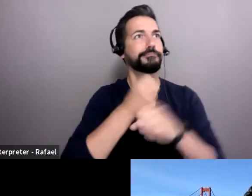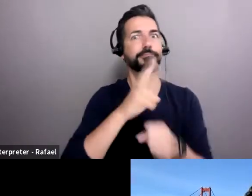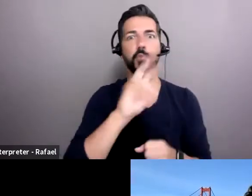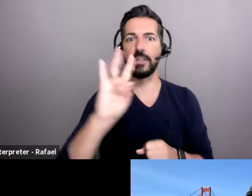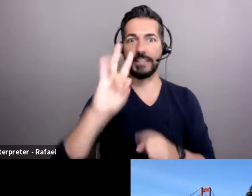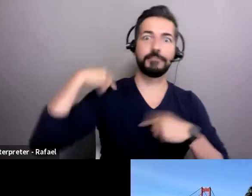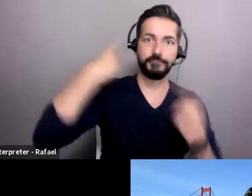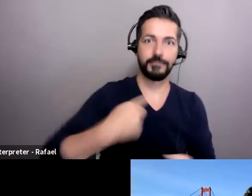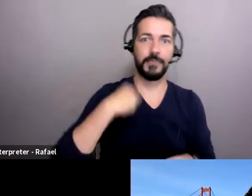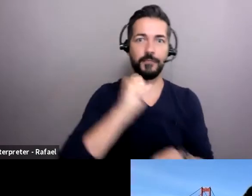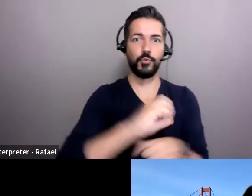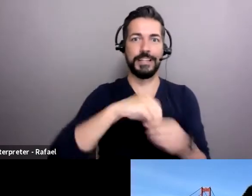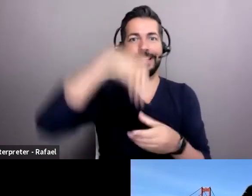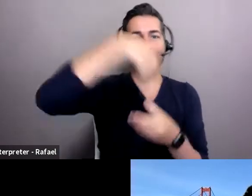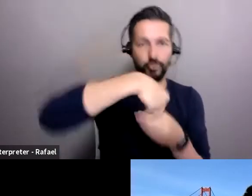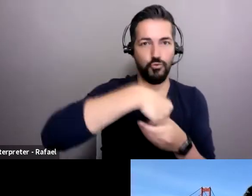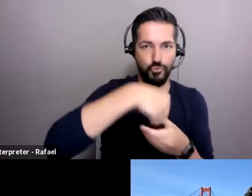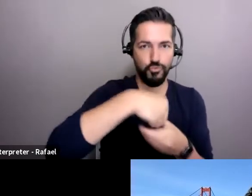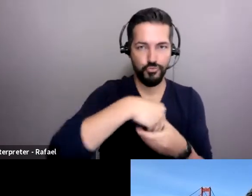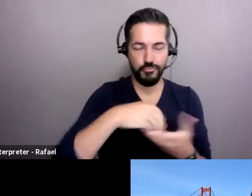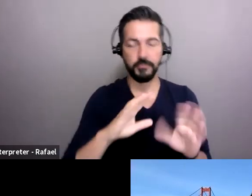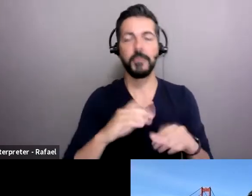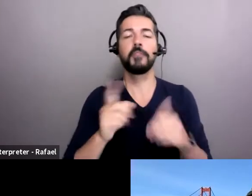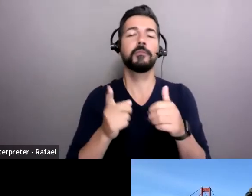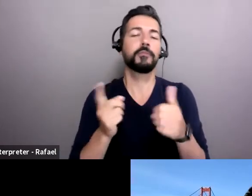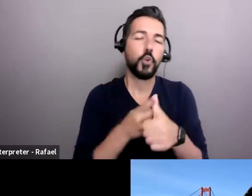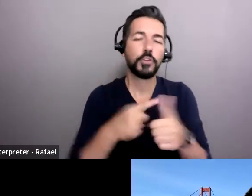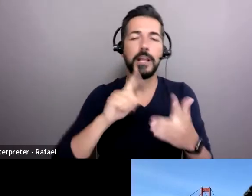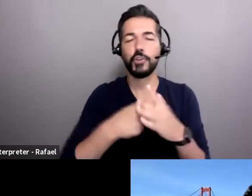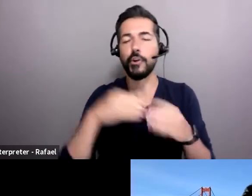So initially I started in companies like Business Week, Bloomberg,